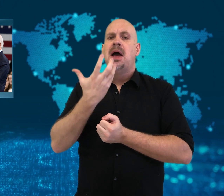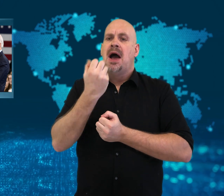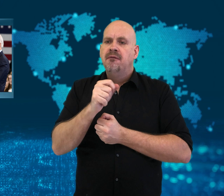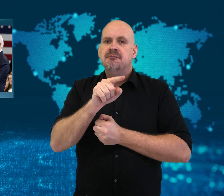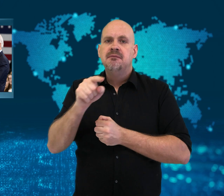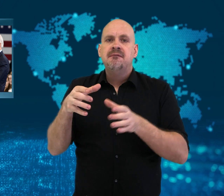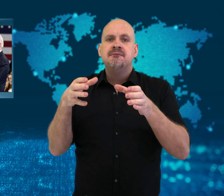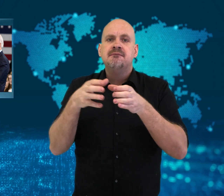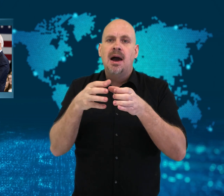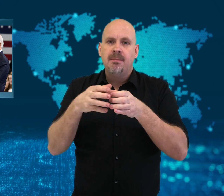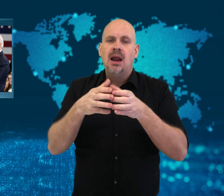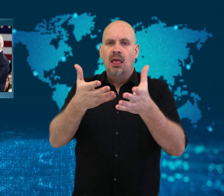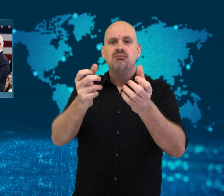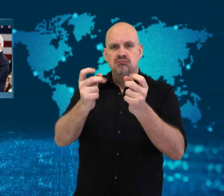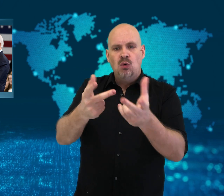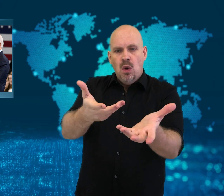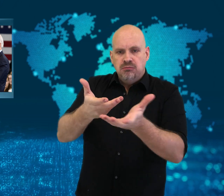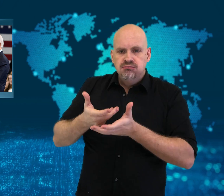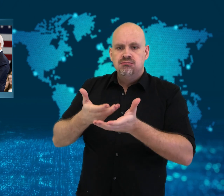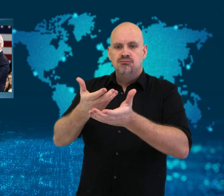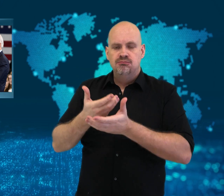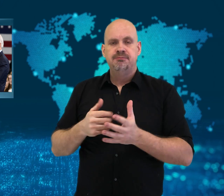Under Biden’s policy,